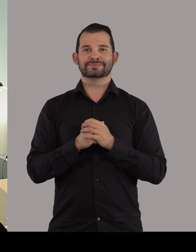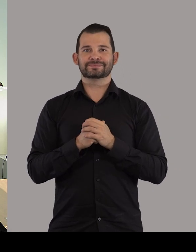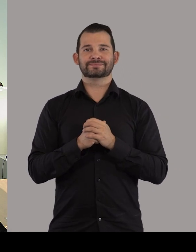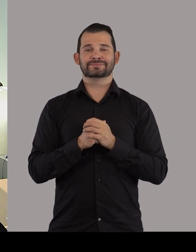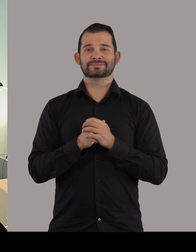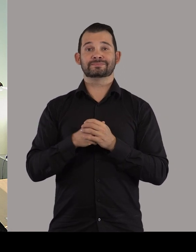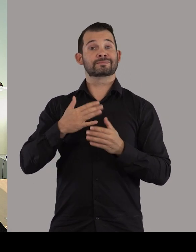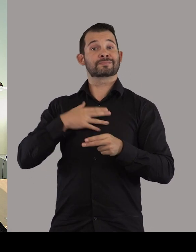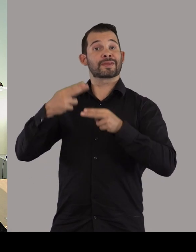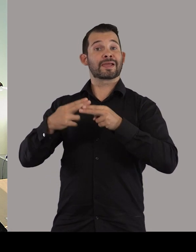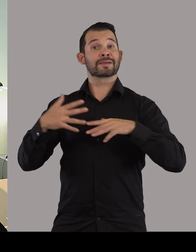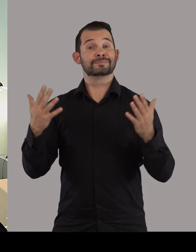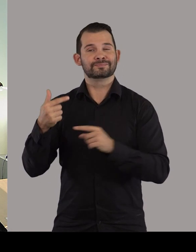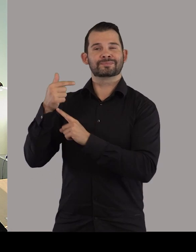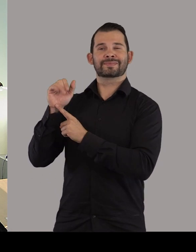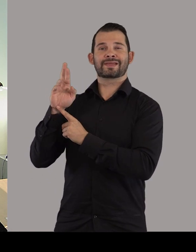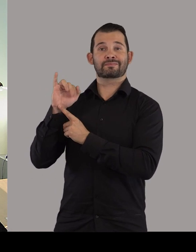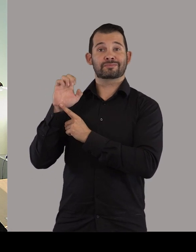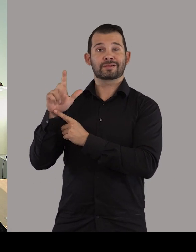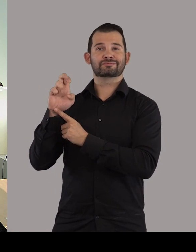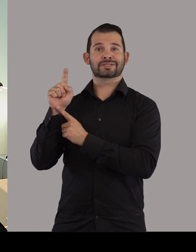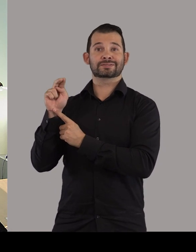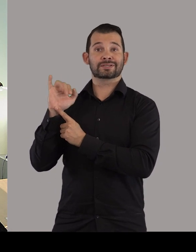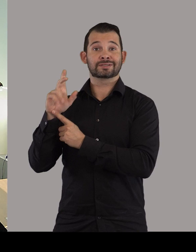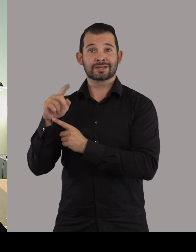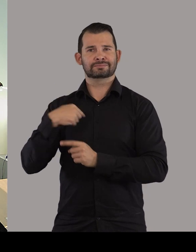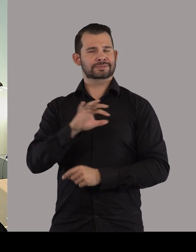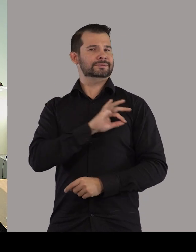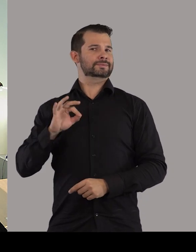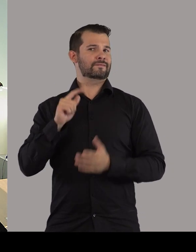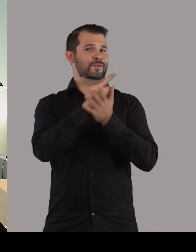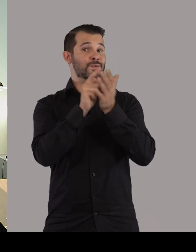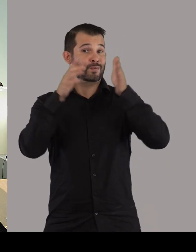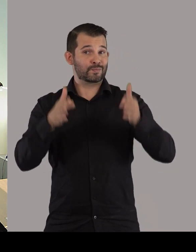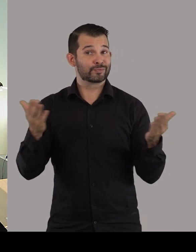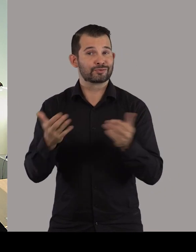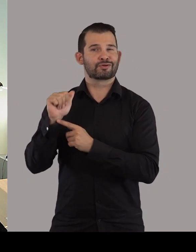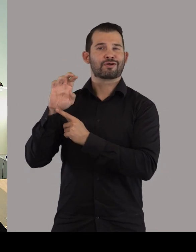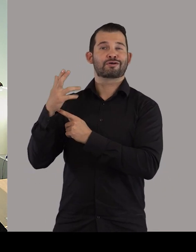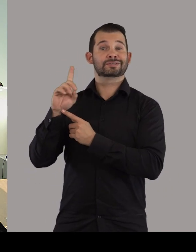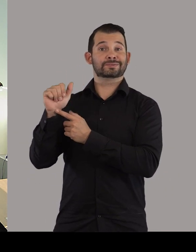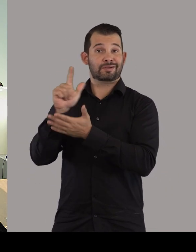My name is Gabriel Reznick and I am a Staff Lawyer at ARCH Disability Law Centre